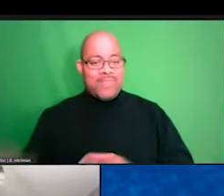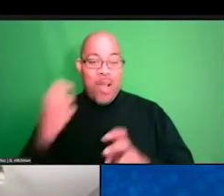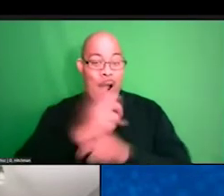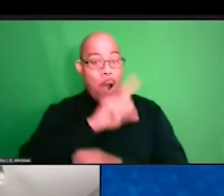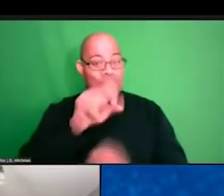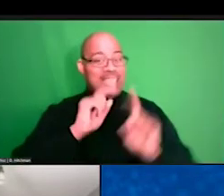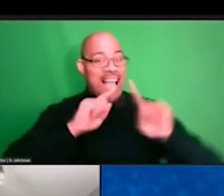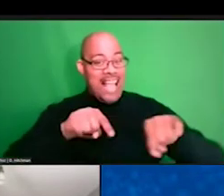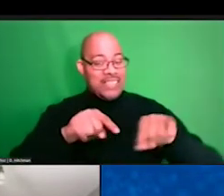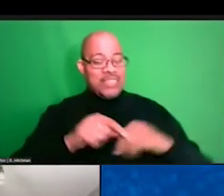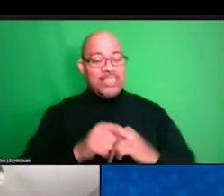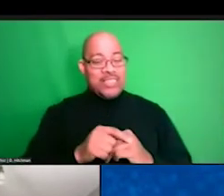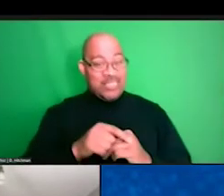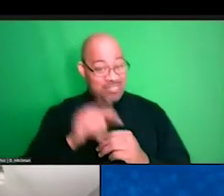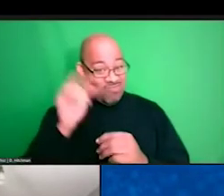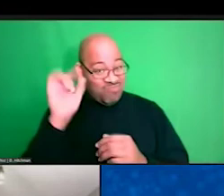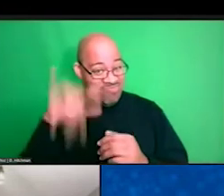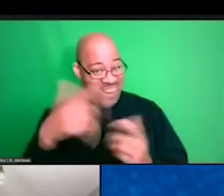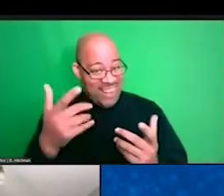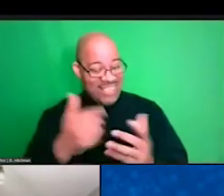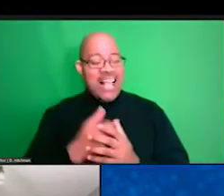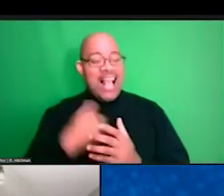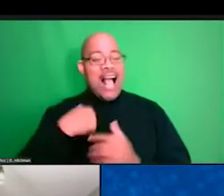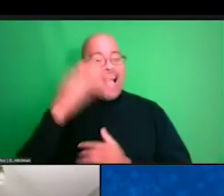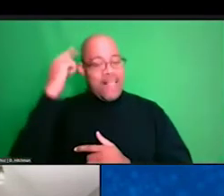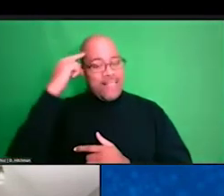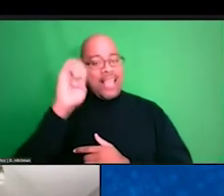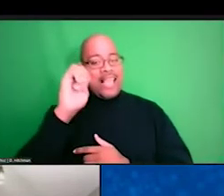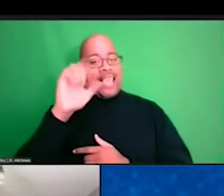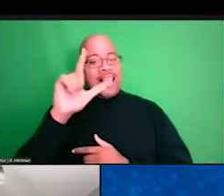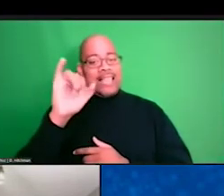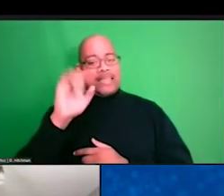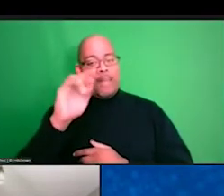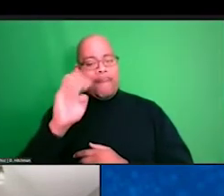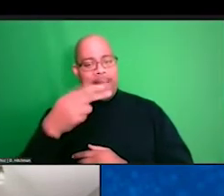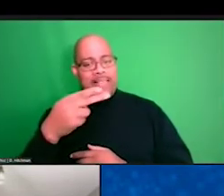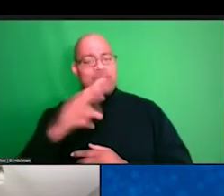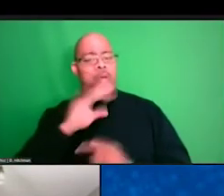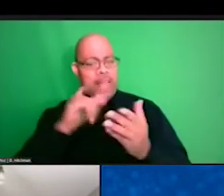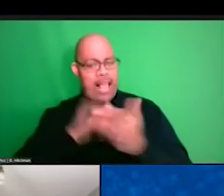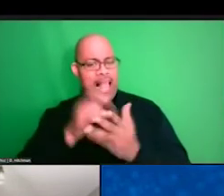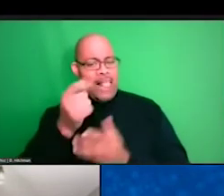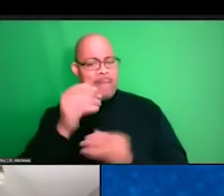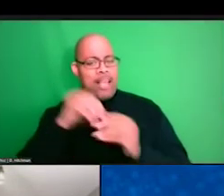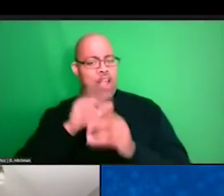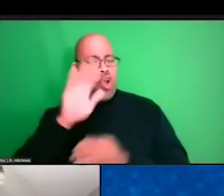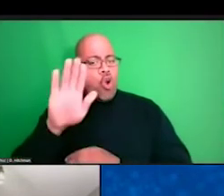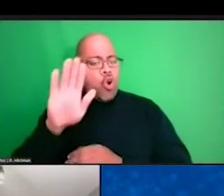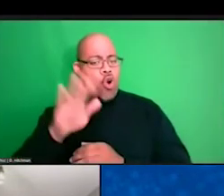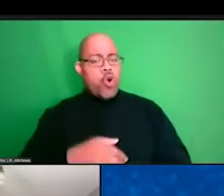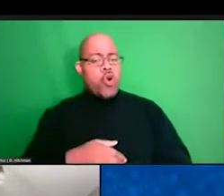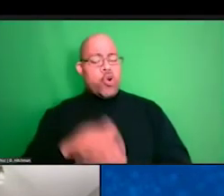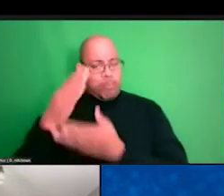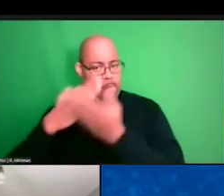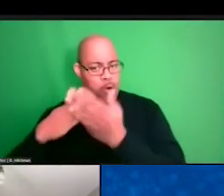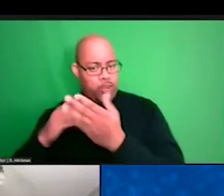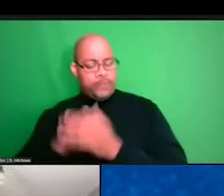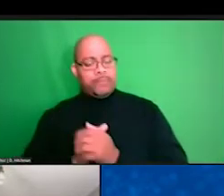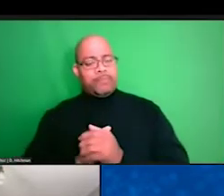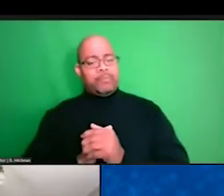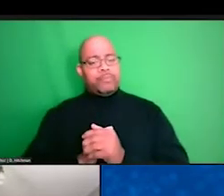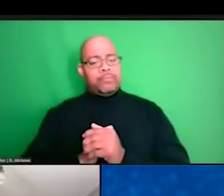isn't it? I think Elizabeth spoke to this a little bit in her segment, and my answer